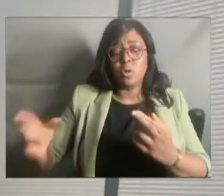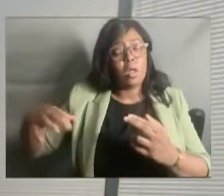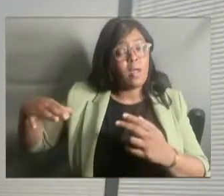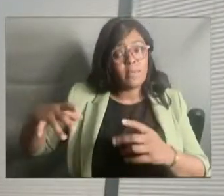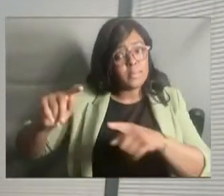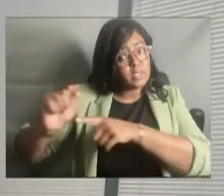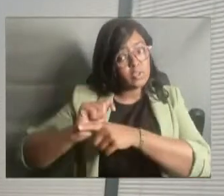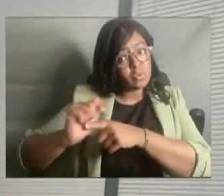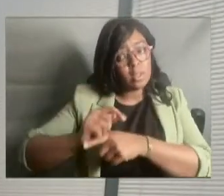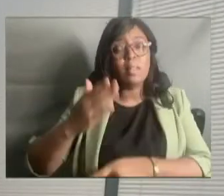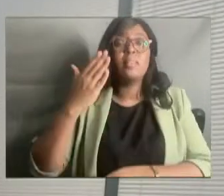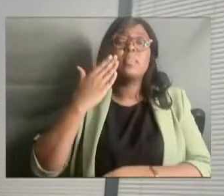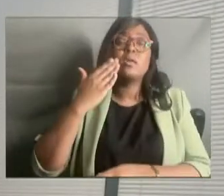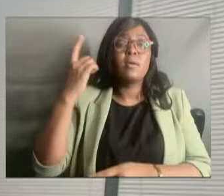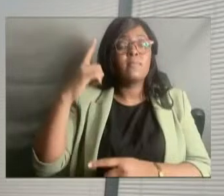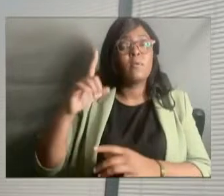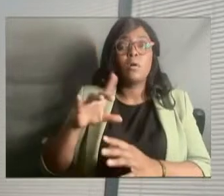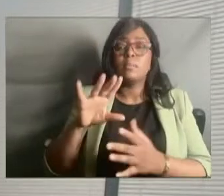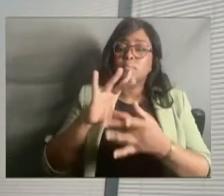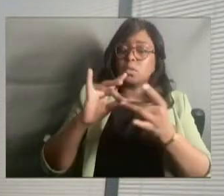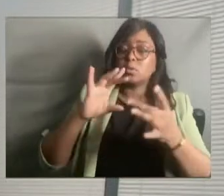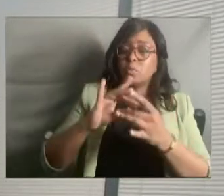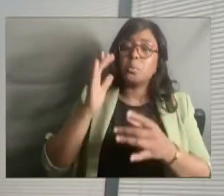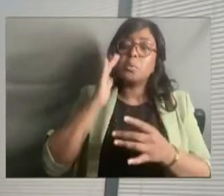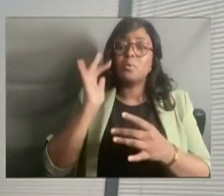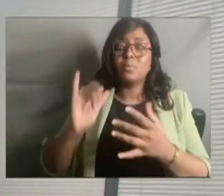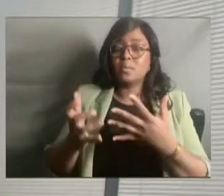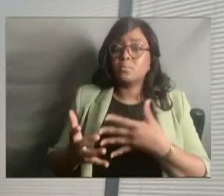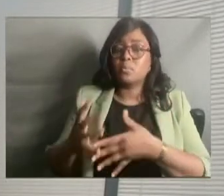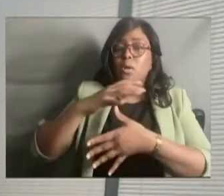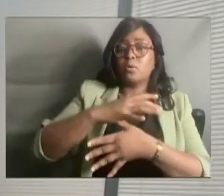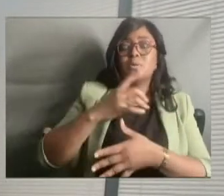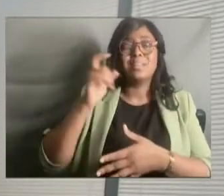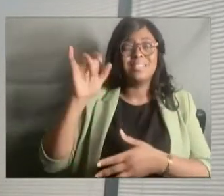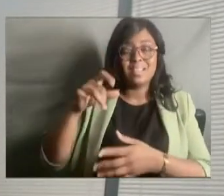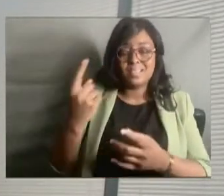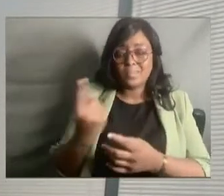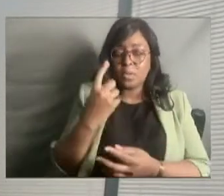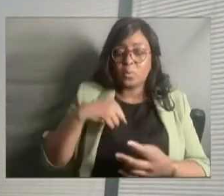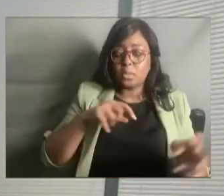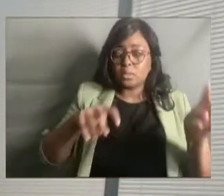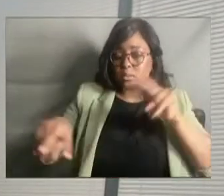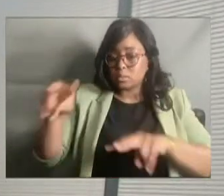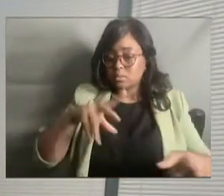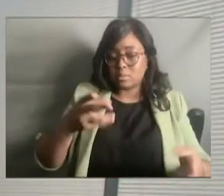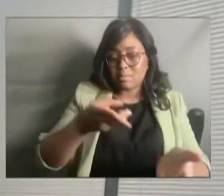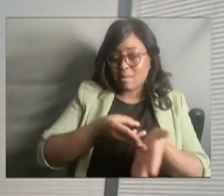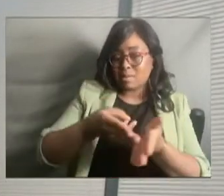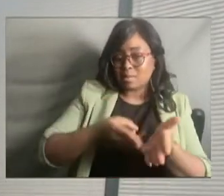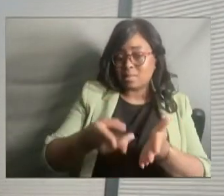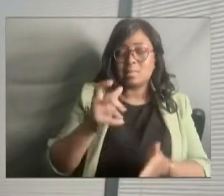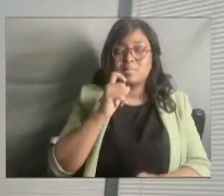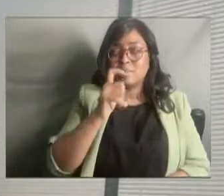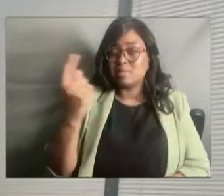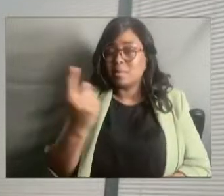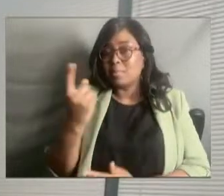resources have not been trained. Thank you for tagging this. We know that that's a priority, that that's definitely something